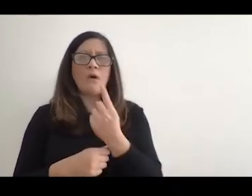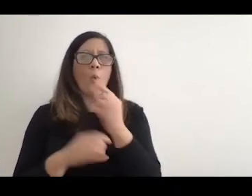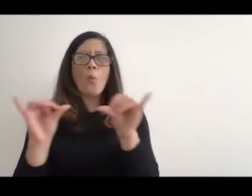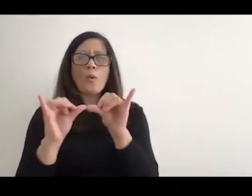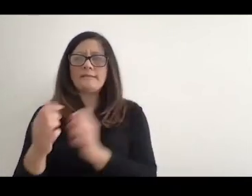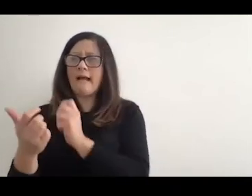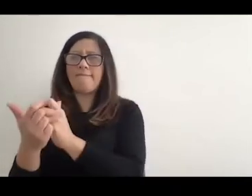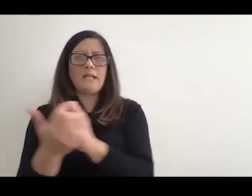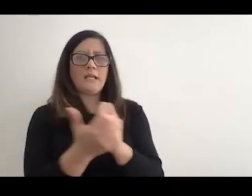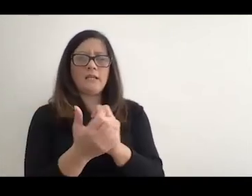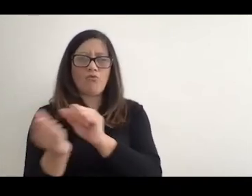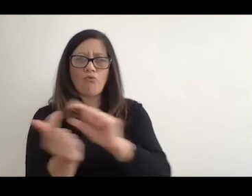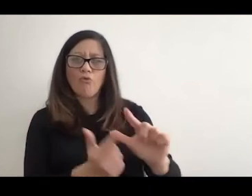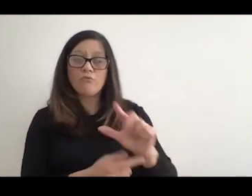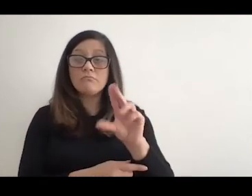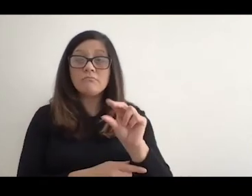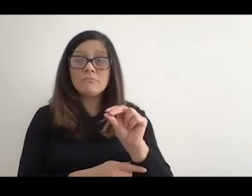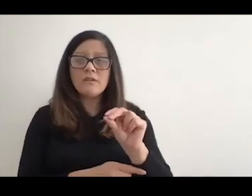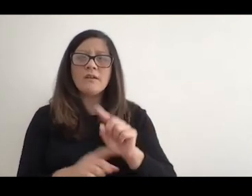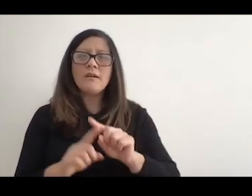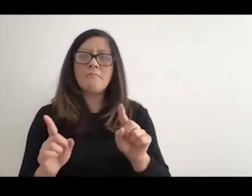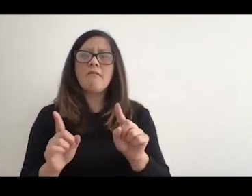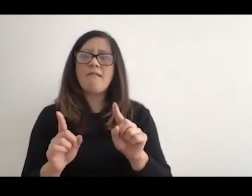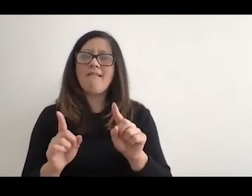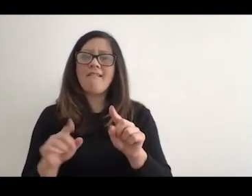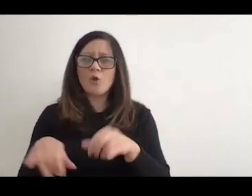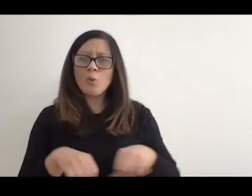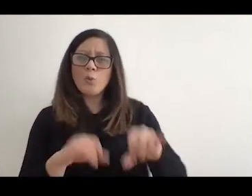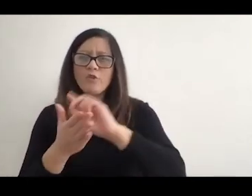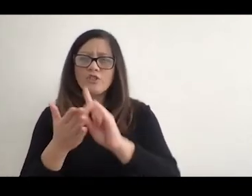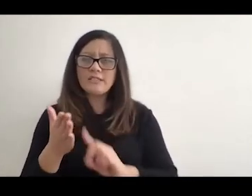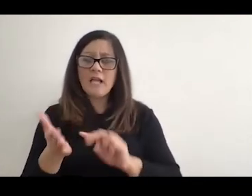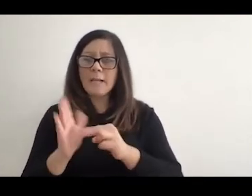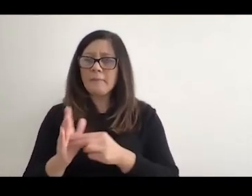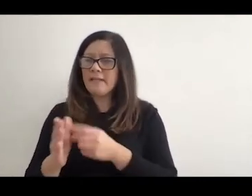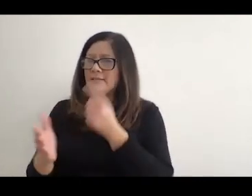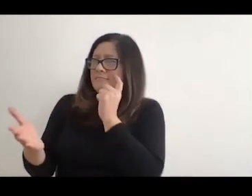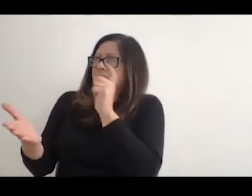but what we are trying to do is say we see you. And we're going to start with